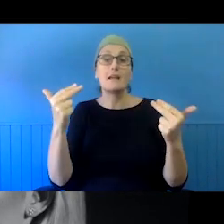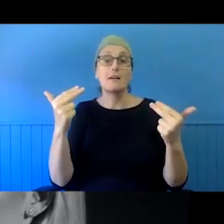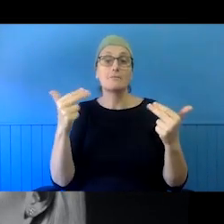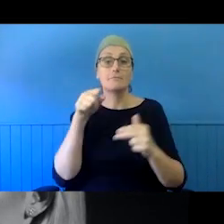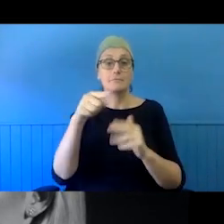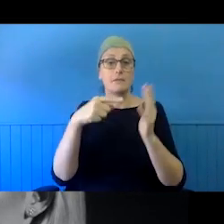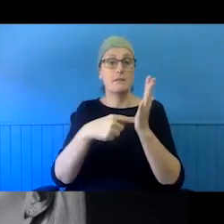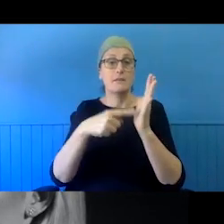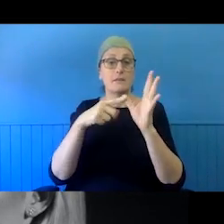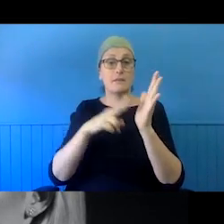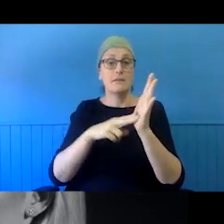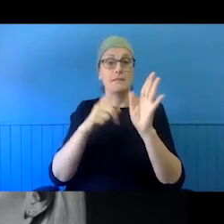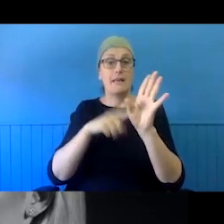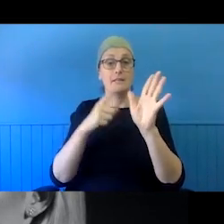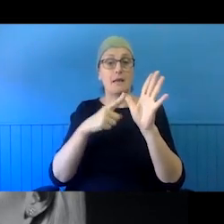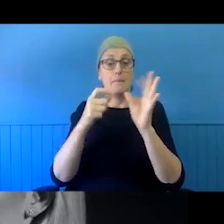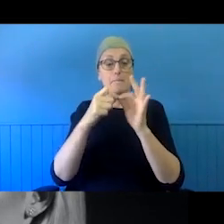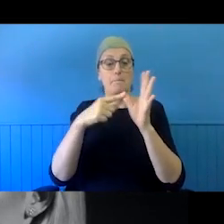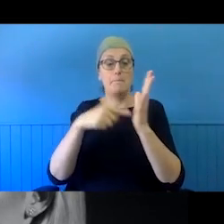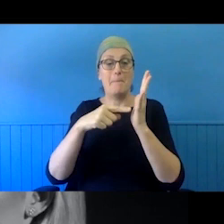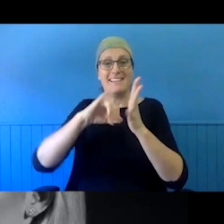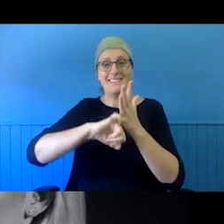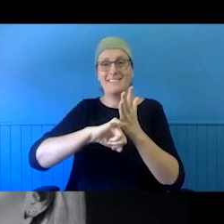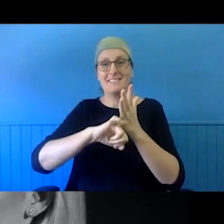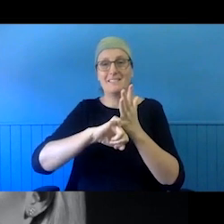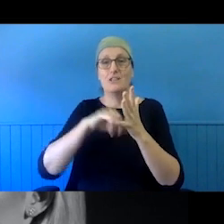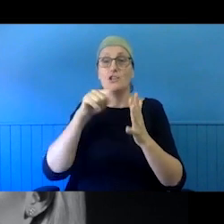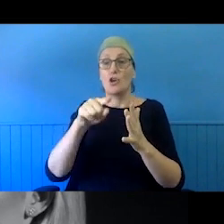reached out to 5,000 Facebook followers and said, "Right. Name a